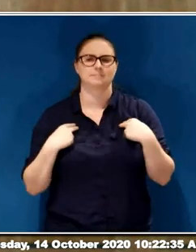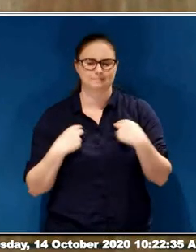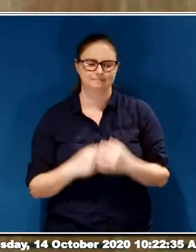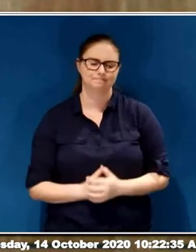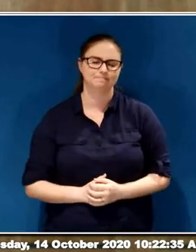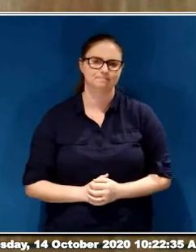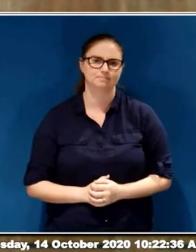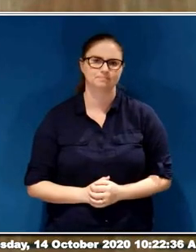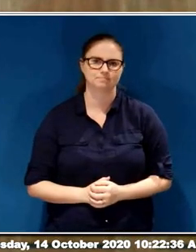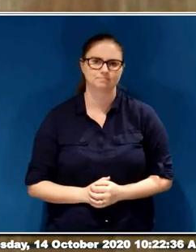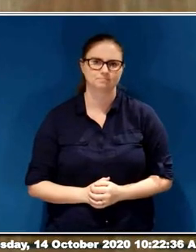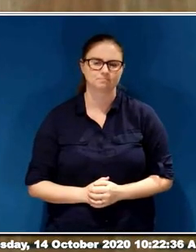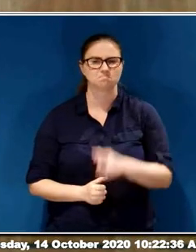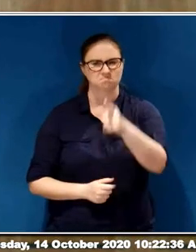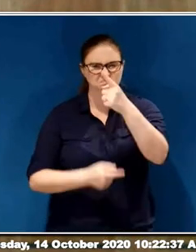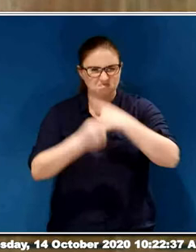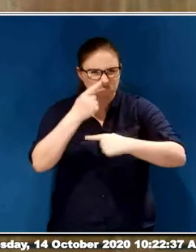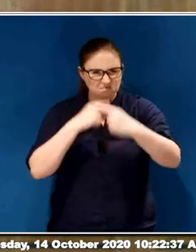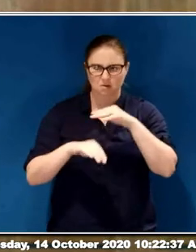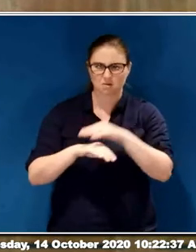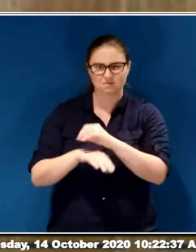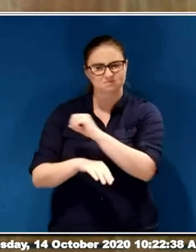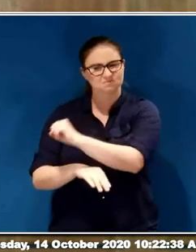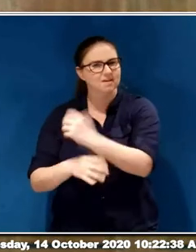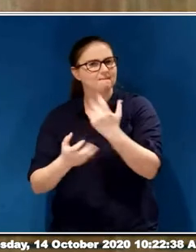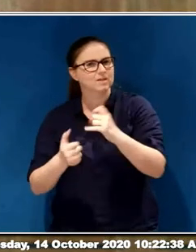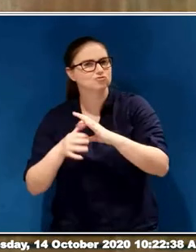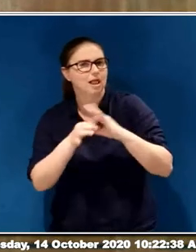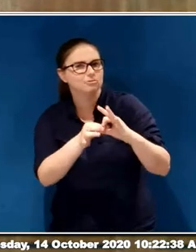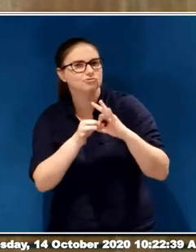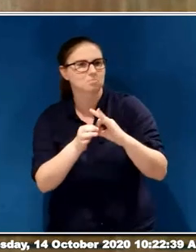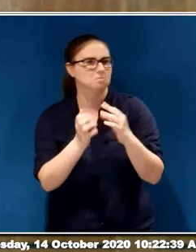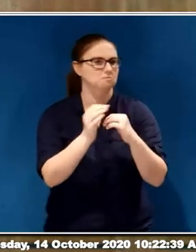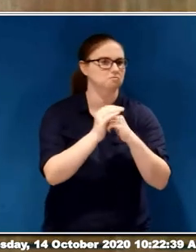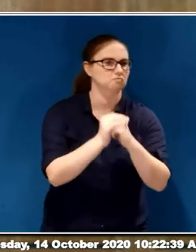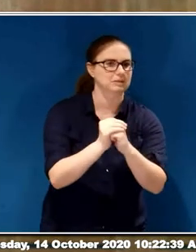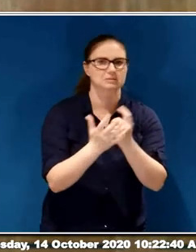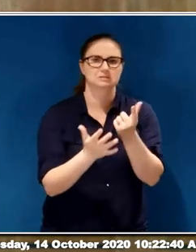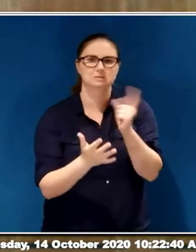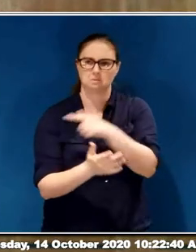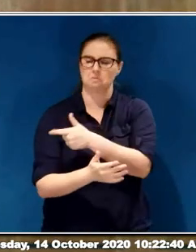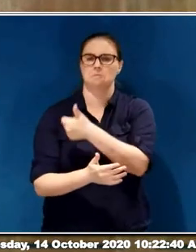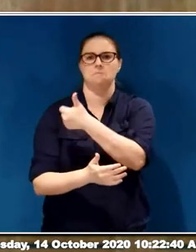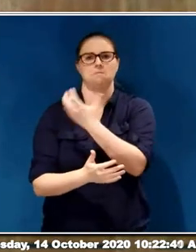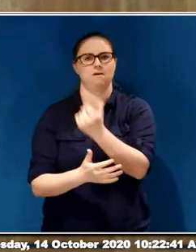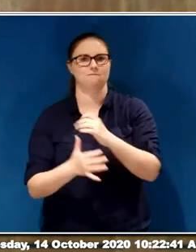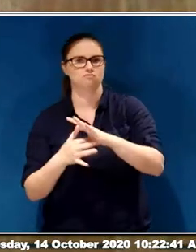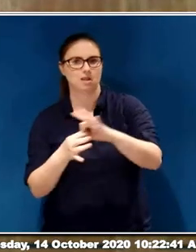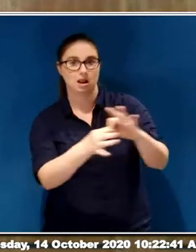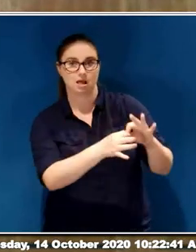Do you consider that they played a role in stabilising him throughout the year? 100 per cent.